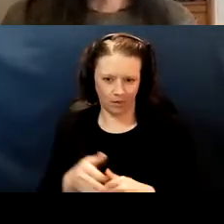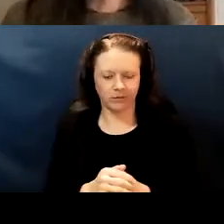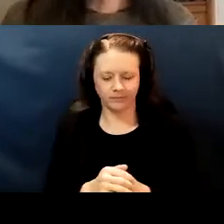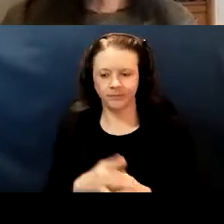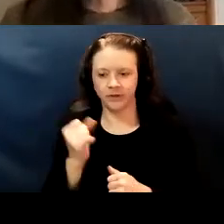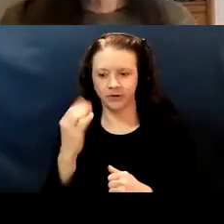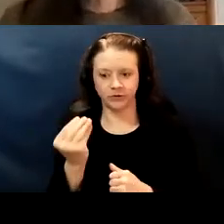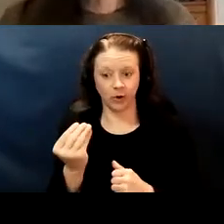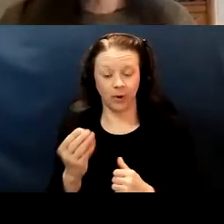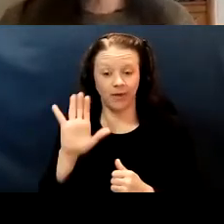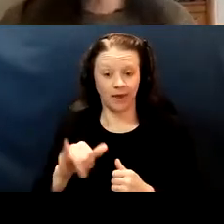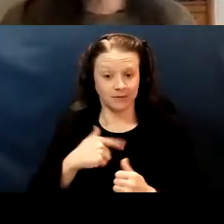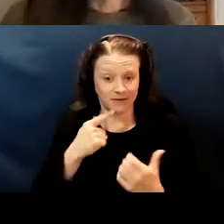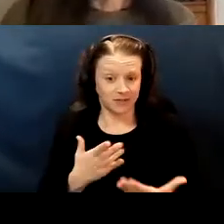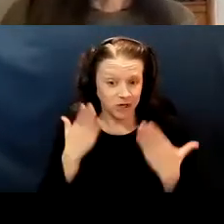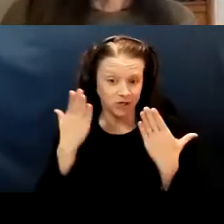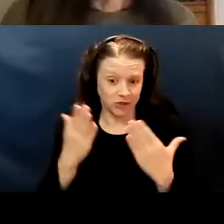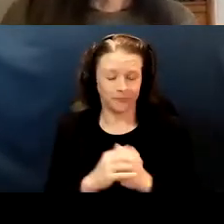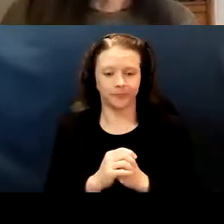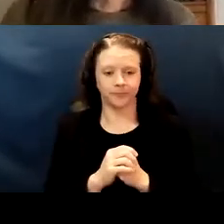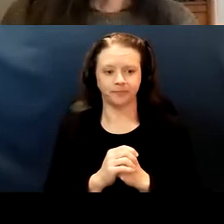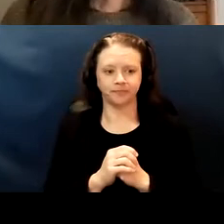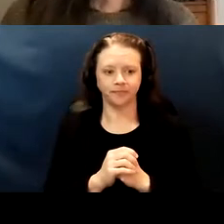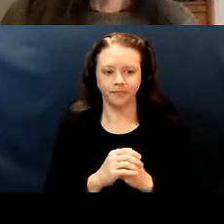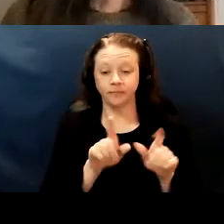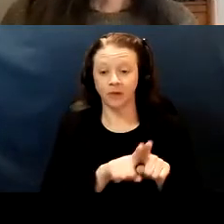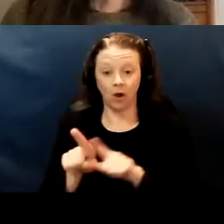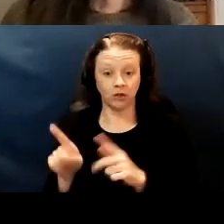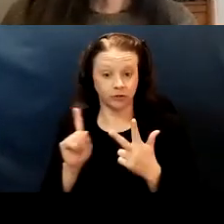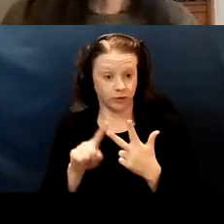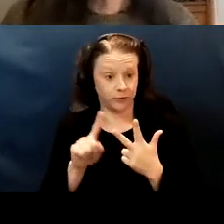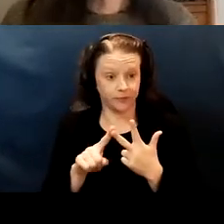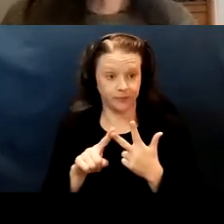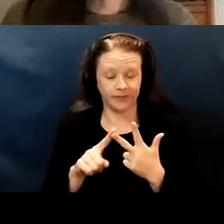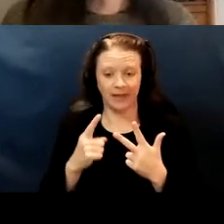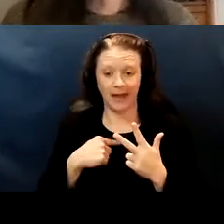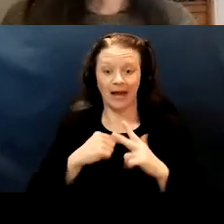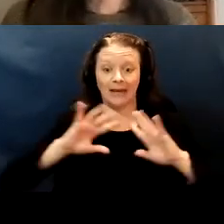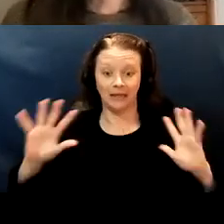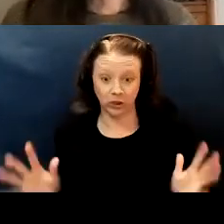is -- that would be my suggestion. I would also highly encourage you that you